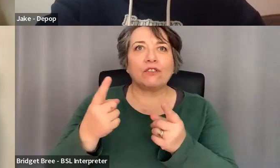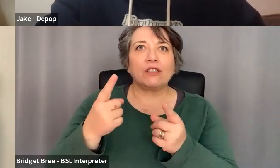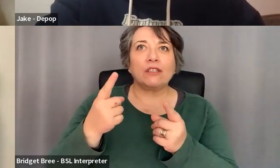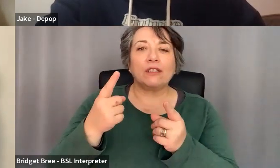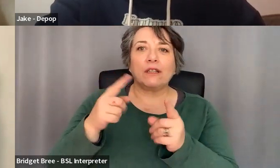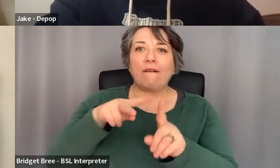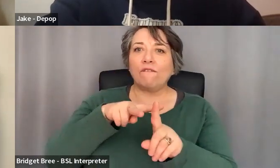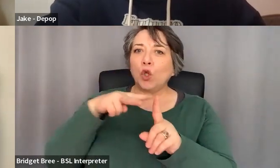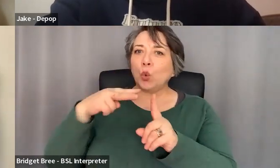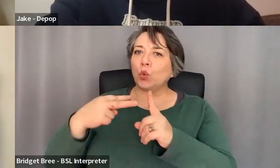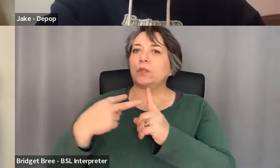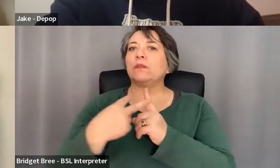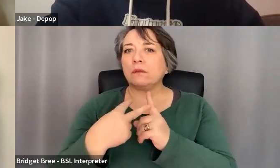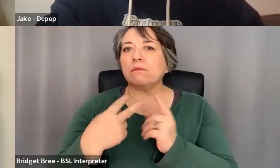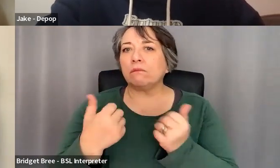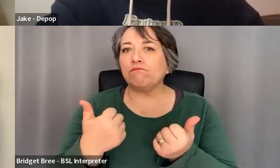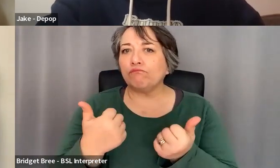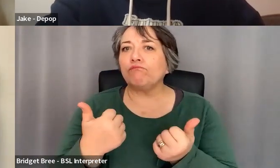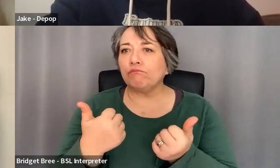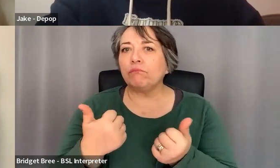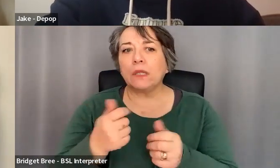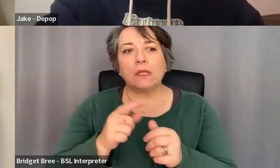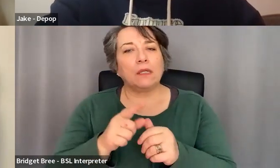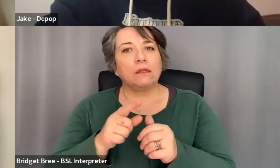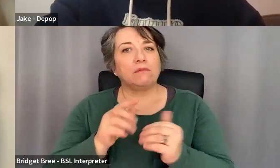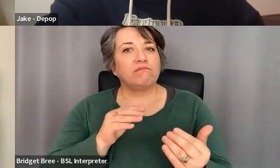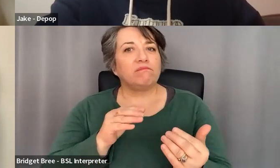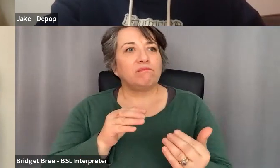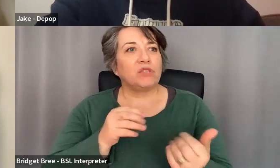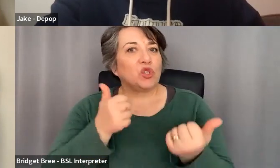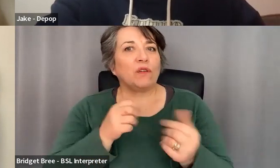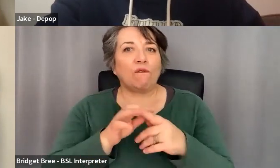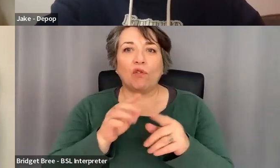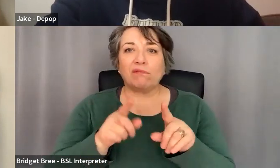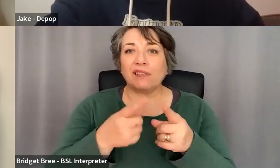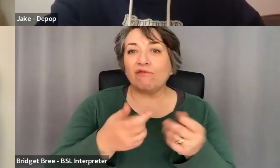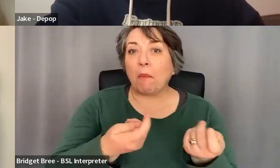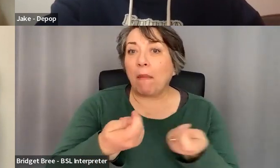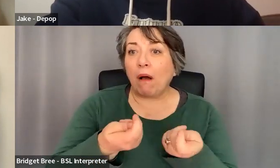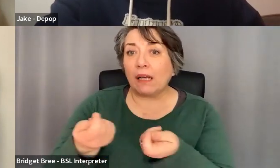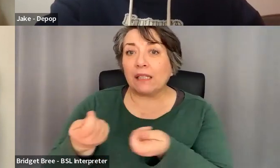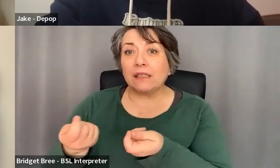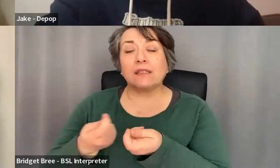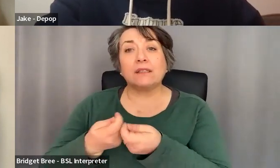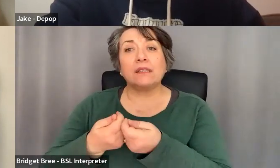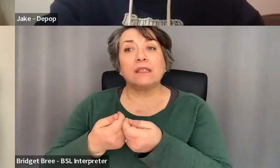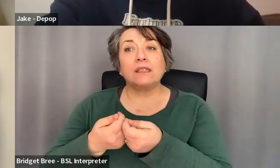cater to as many, many markets as possible, particularly now as a as a predominantly well,